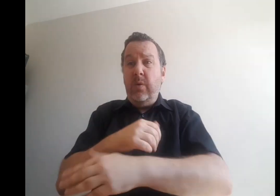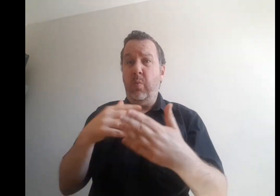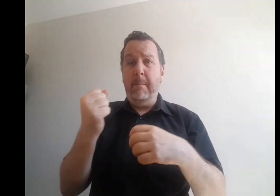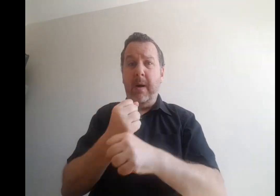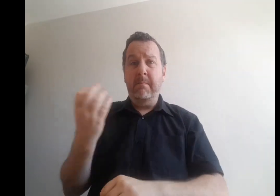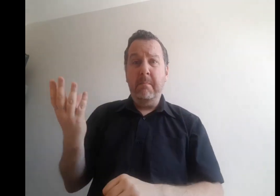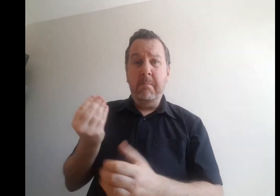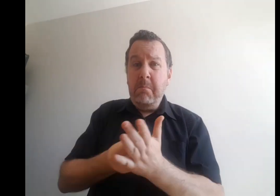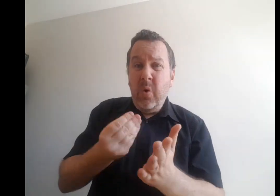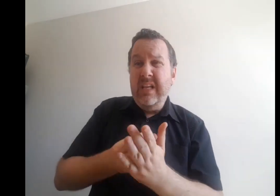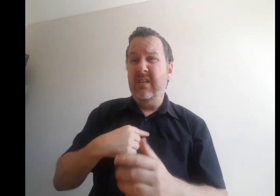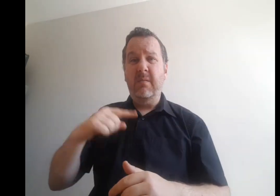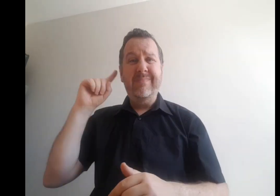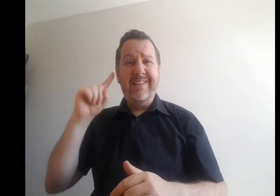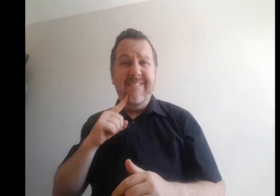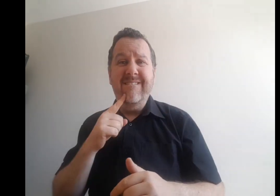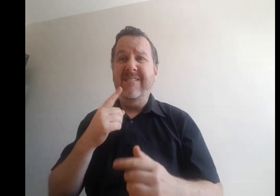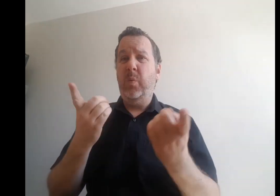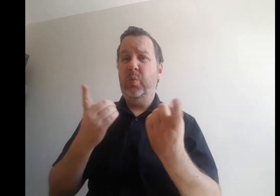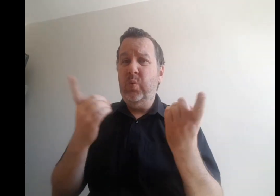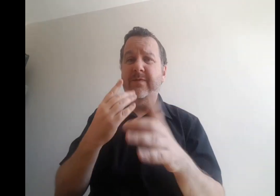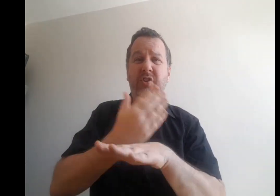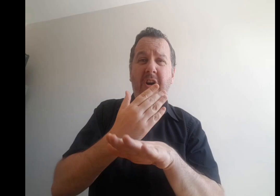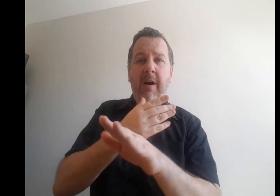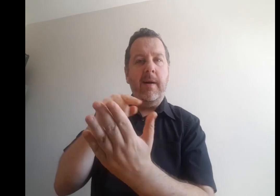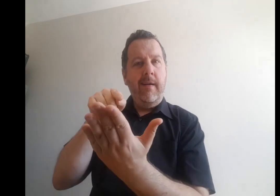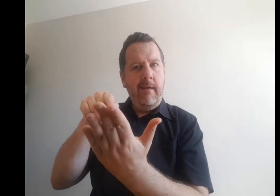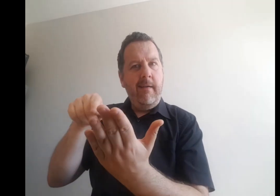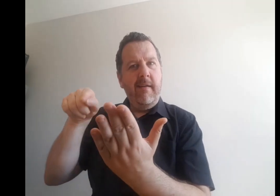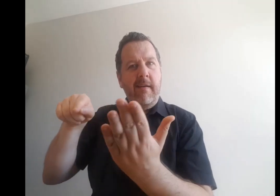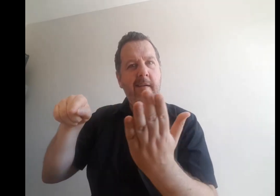to be guaranteed a certain income, because it's very hard for deaf people to get a job.